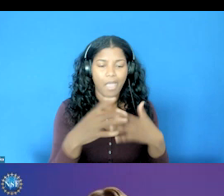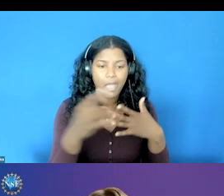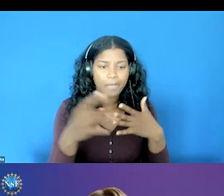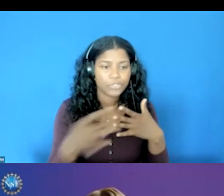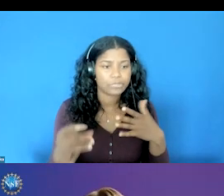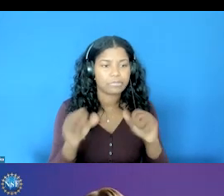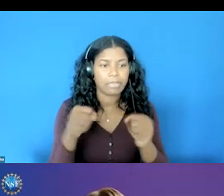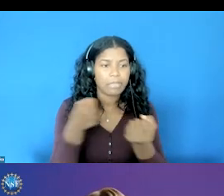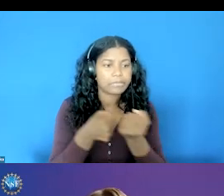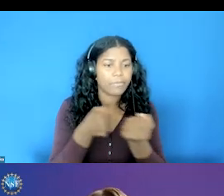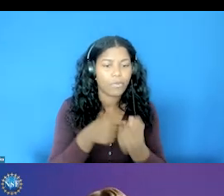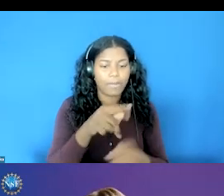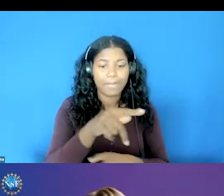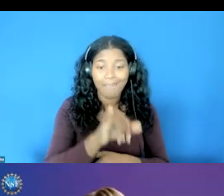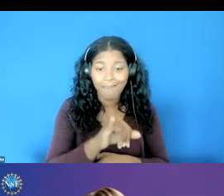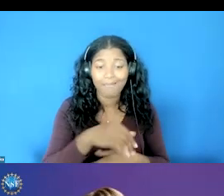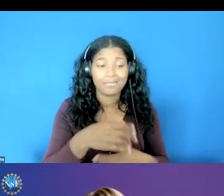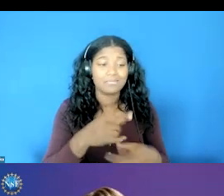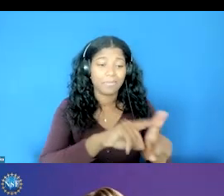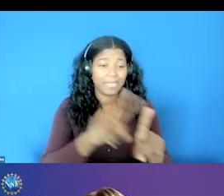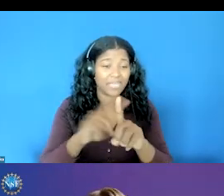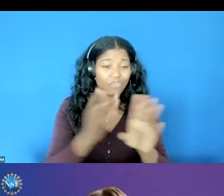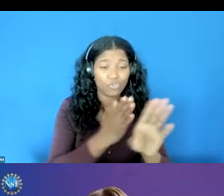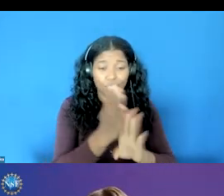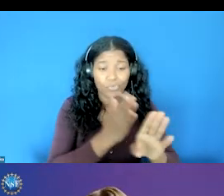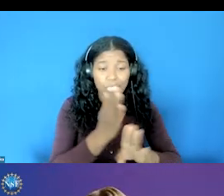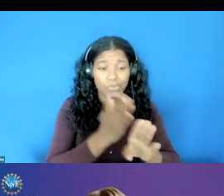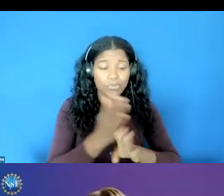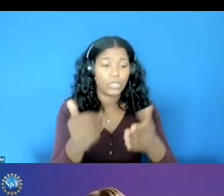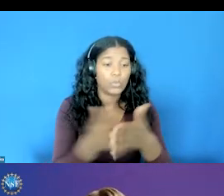PIs who are at different career stages, including new faculty and mid-career faculty.